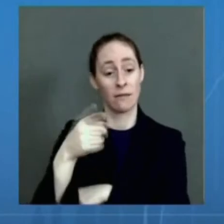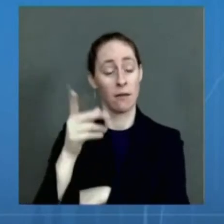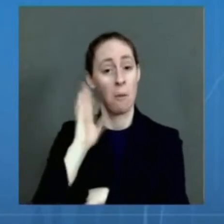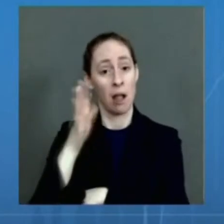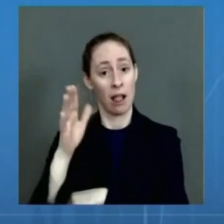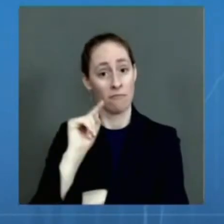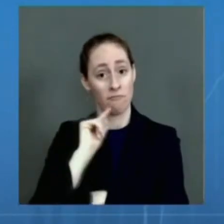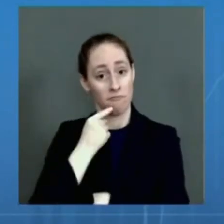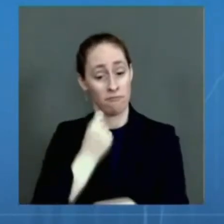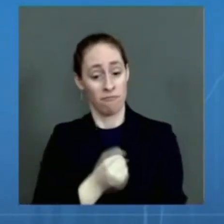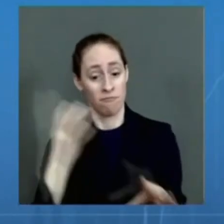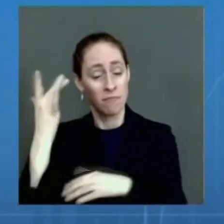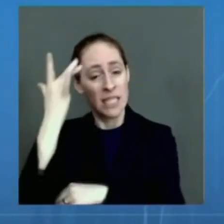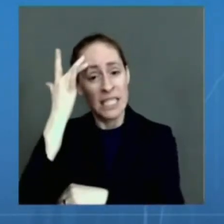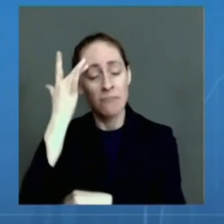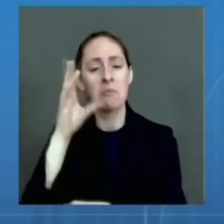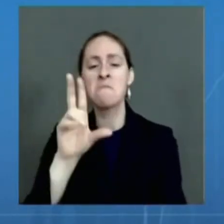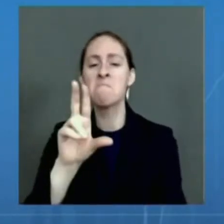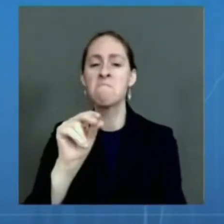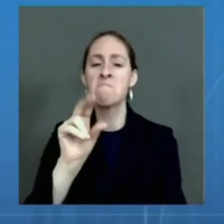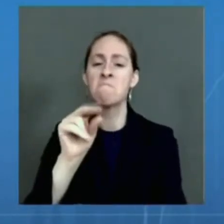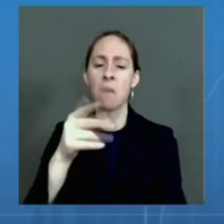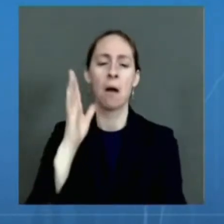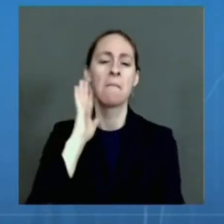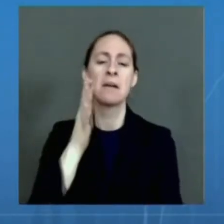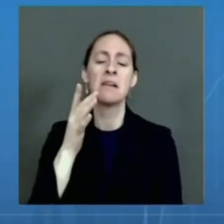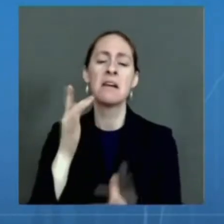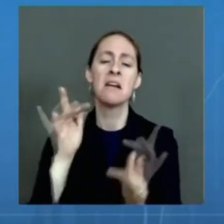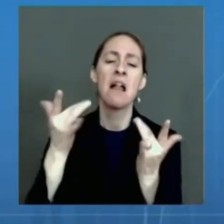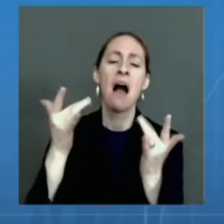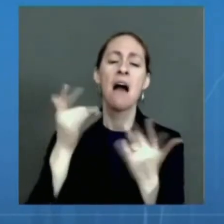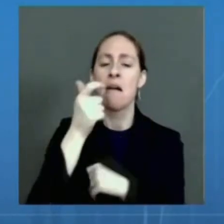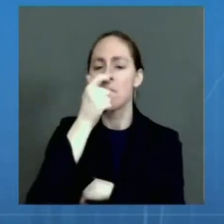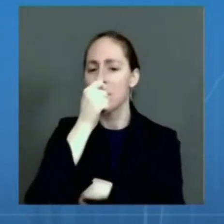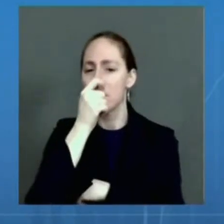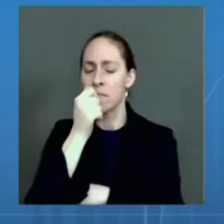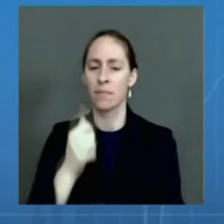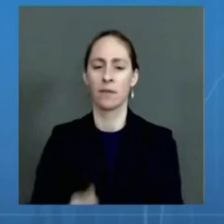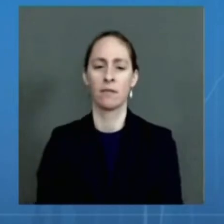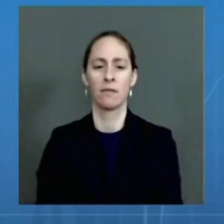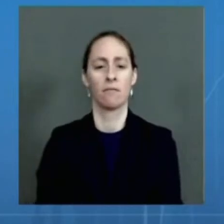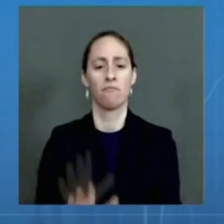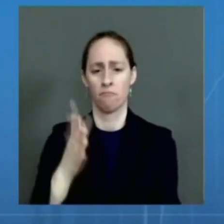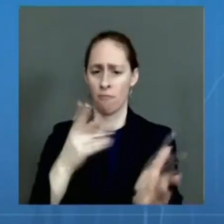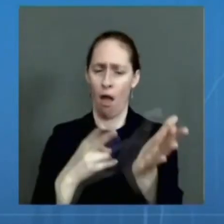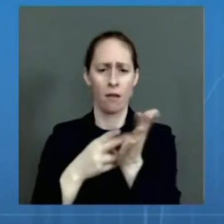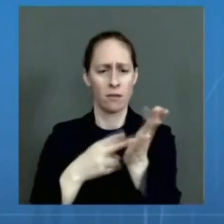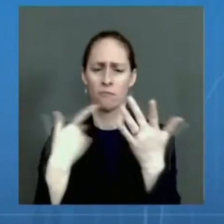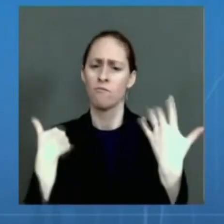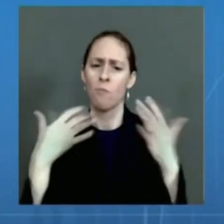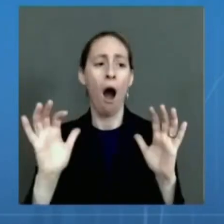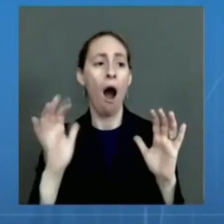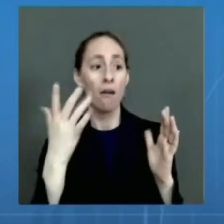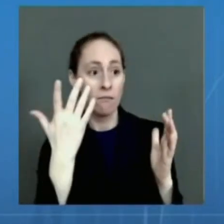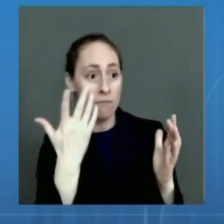ASYMPTOMATIC OR MILD. WE ARE INTENT ON NOT LETTING OMICRON DISRUPT WORK AND SCHOOL FOR THE VACCINATED.